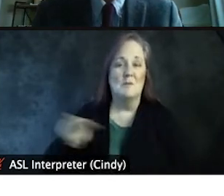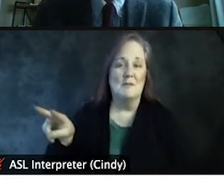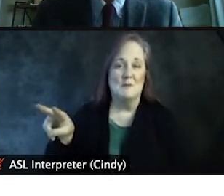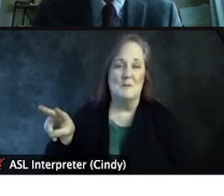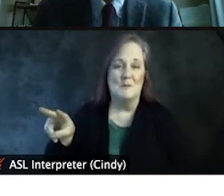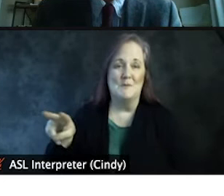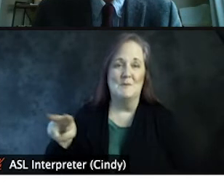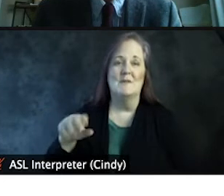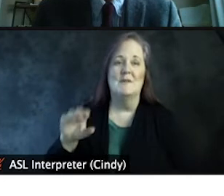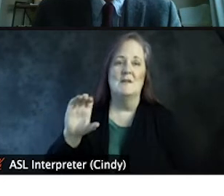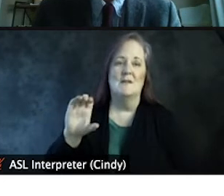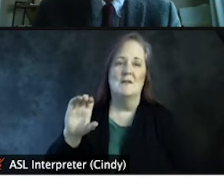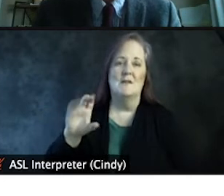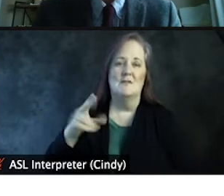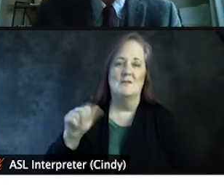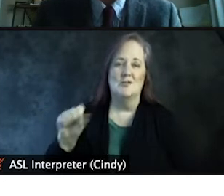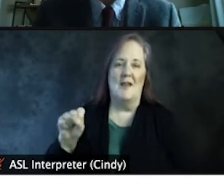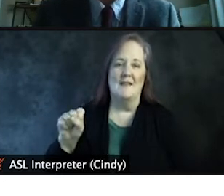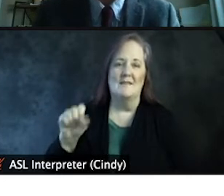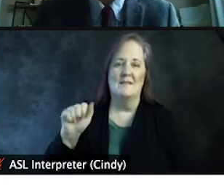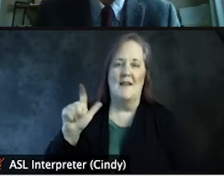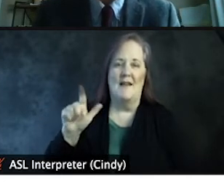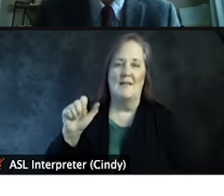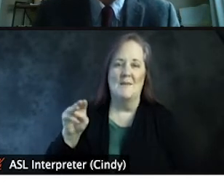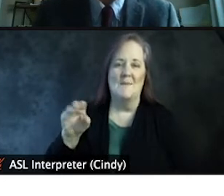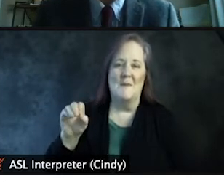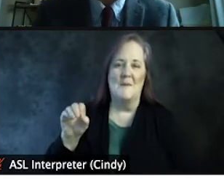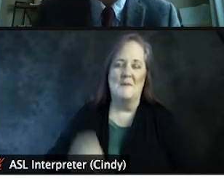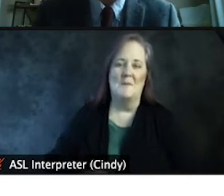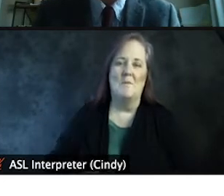As employees, though drivers would have less flexibility